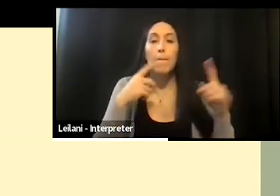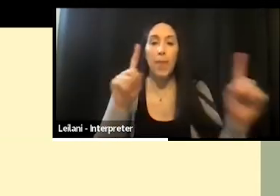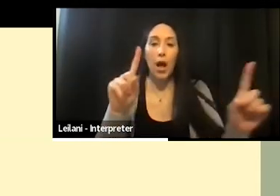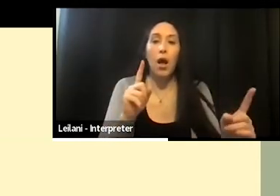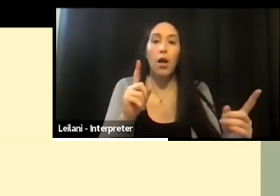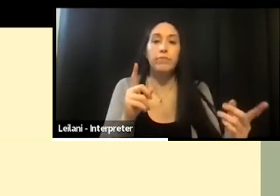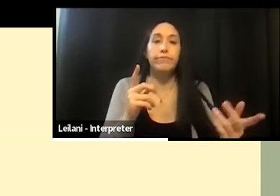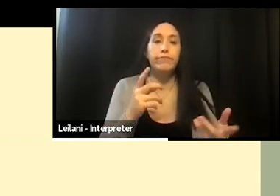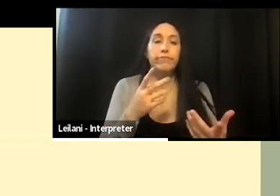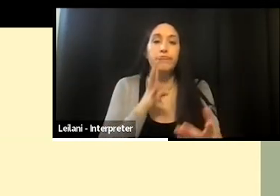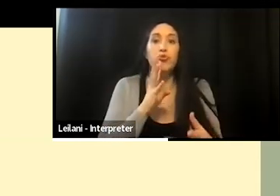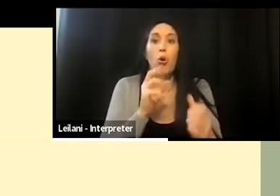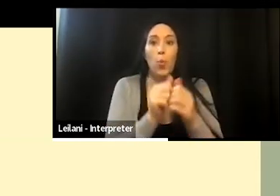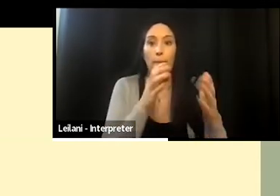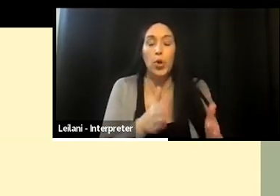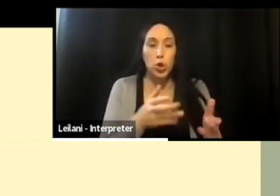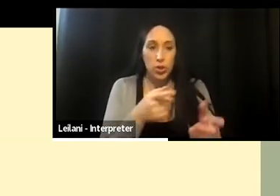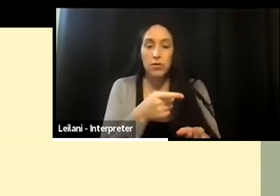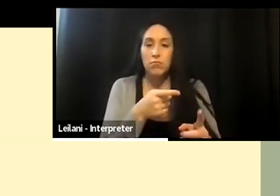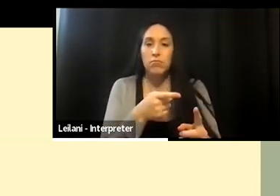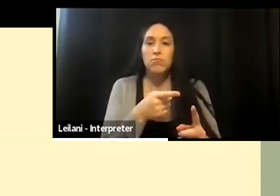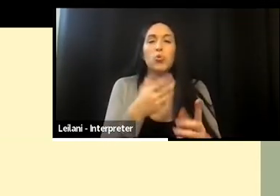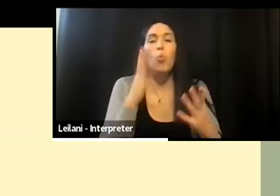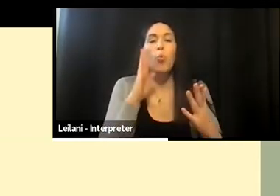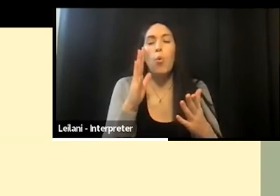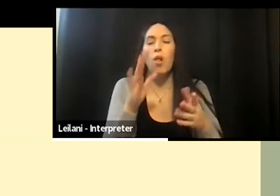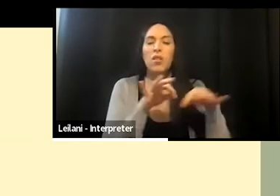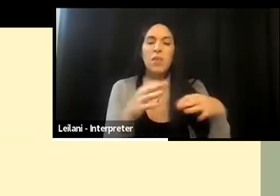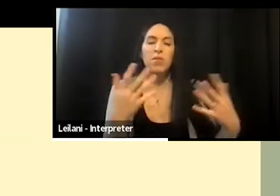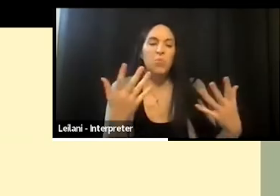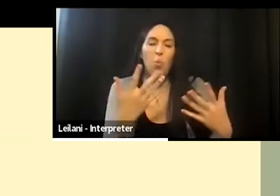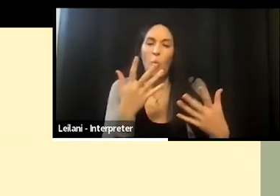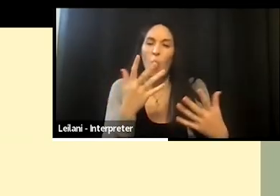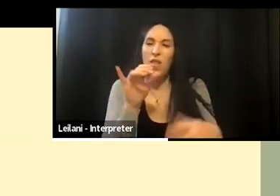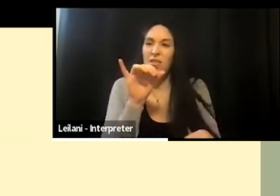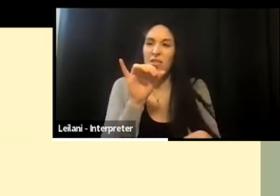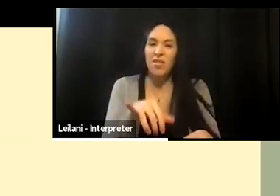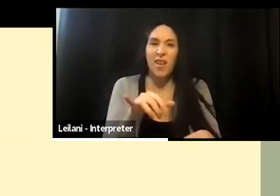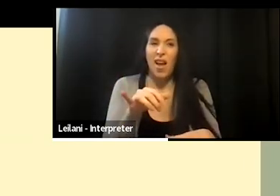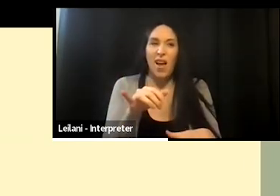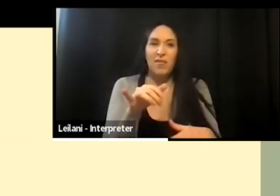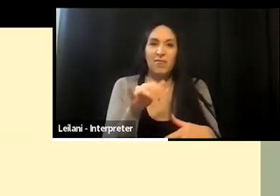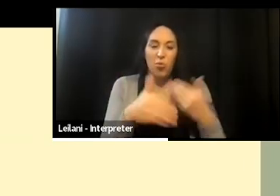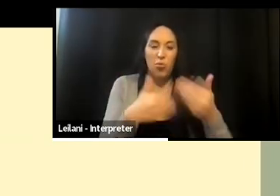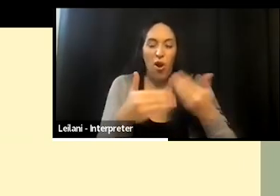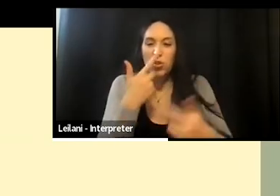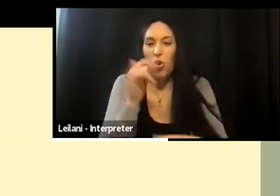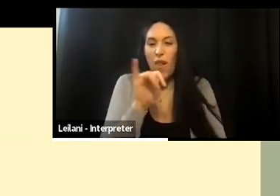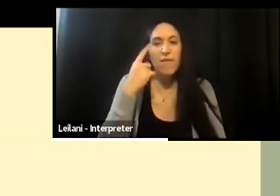And we're gonna talk about what that looks like for people with disabilities. So three really interesting topics